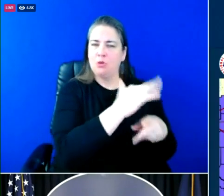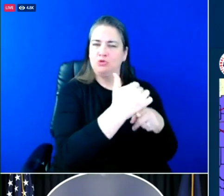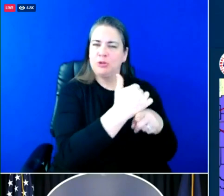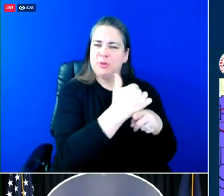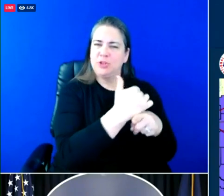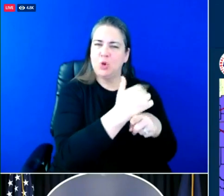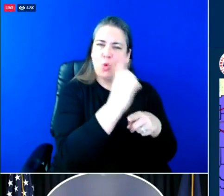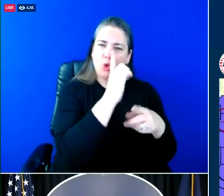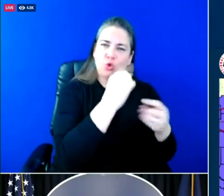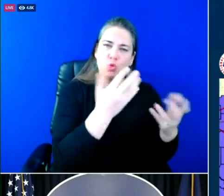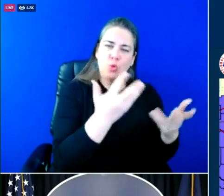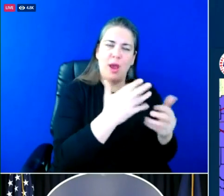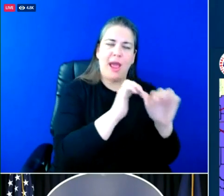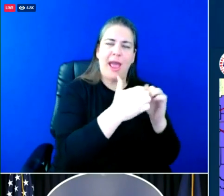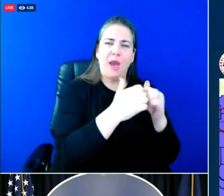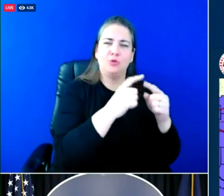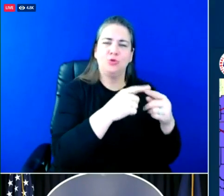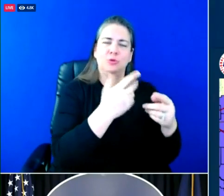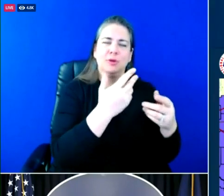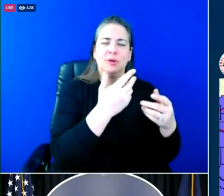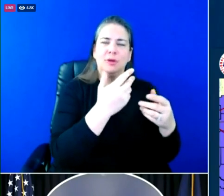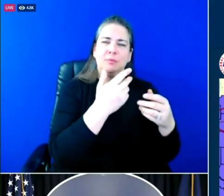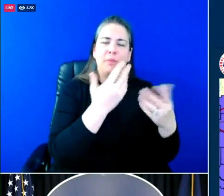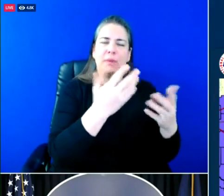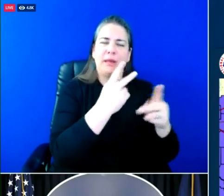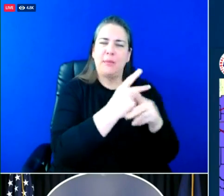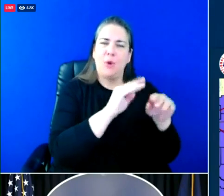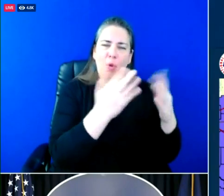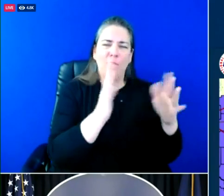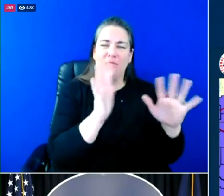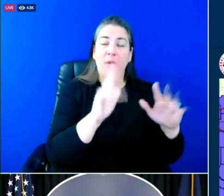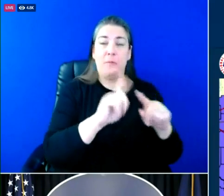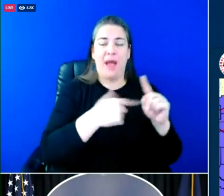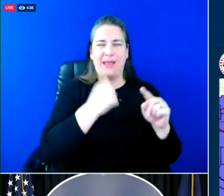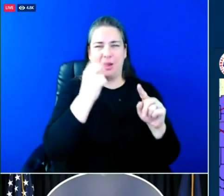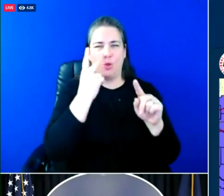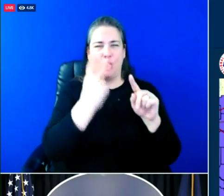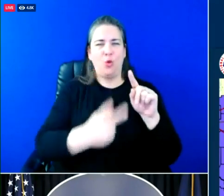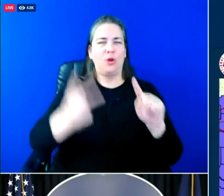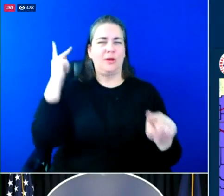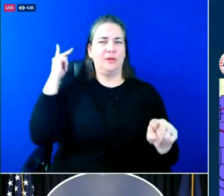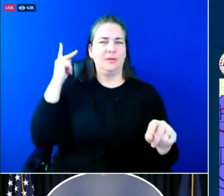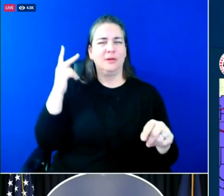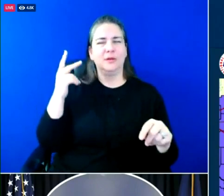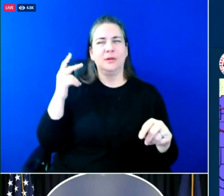interstates open. I can reflect back on past years when we had issues on 20 for